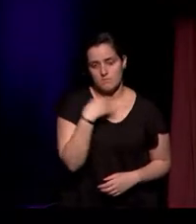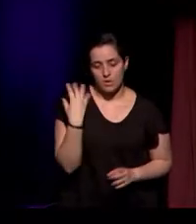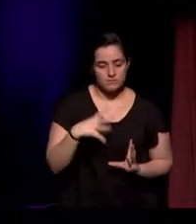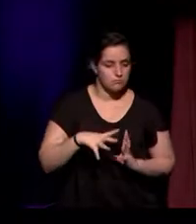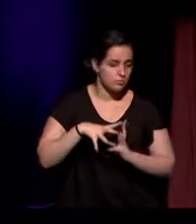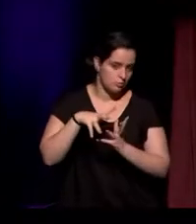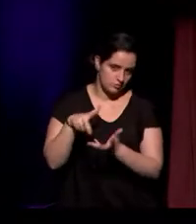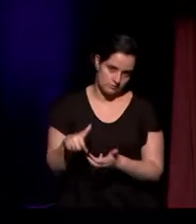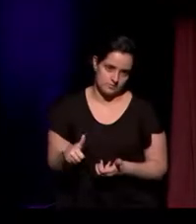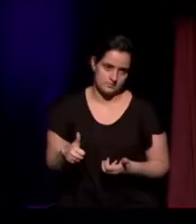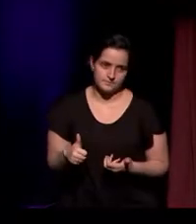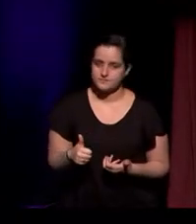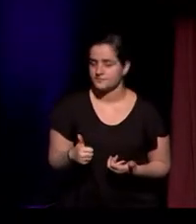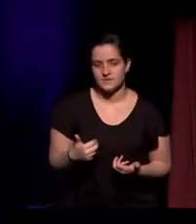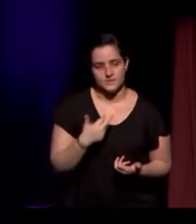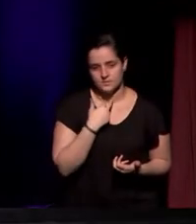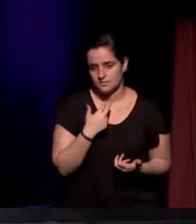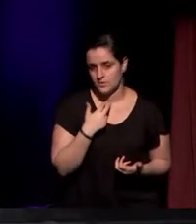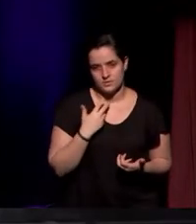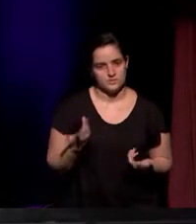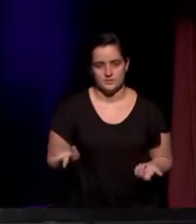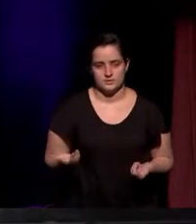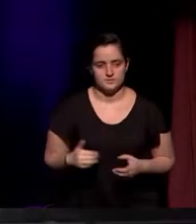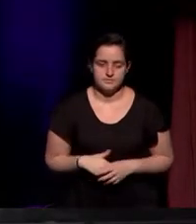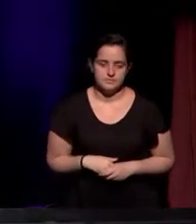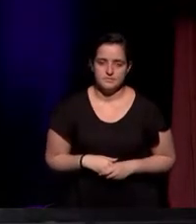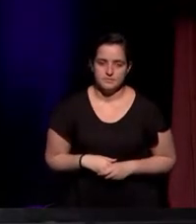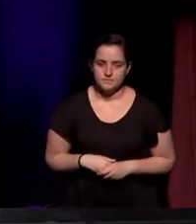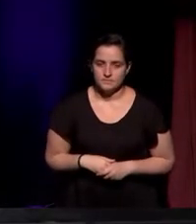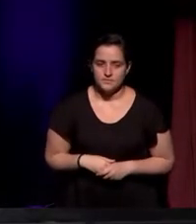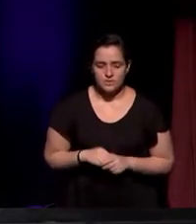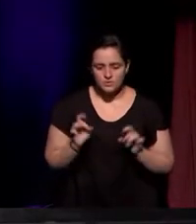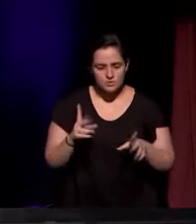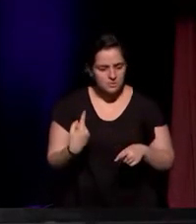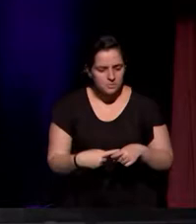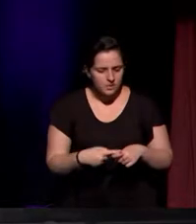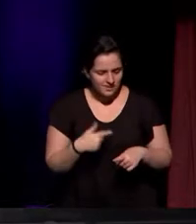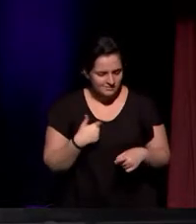we cannot die like this because we are simply women.